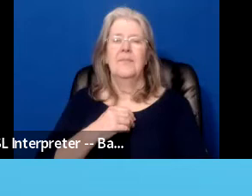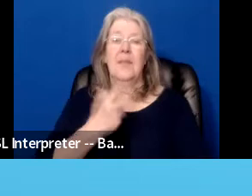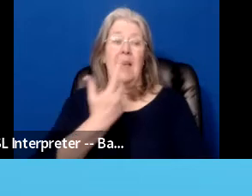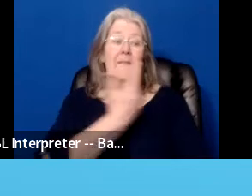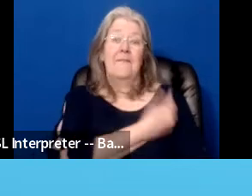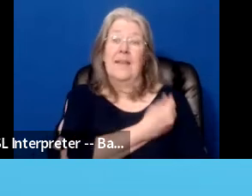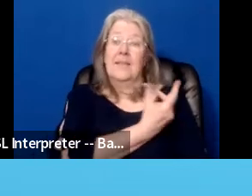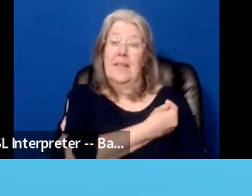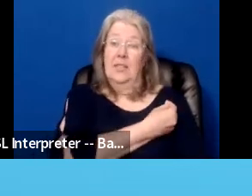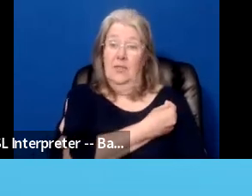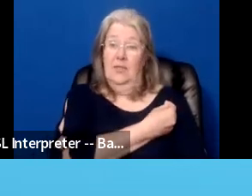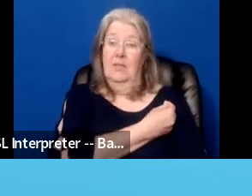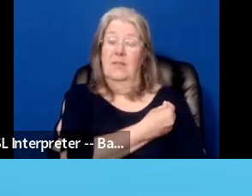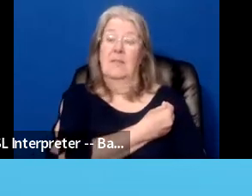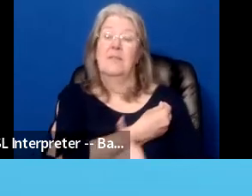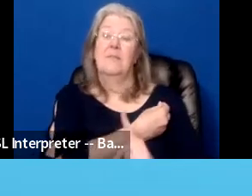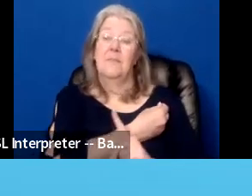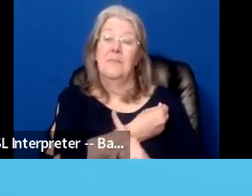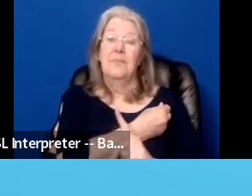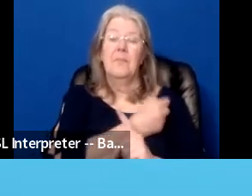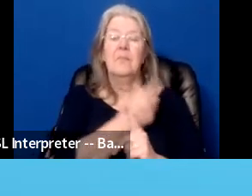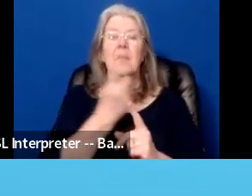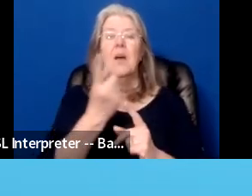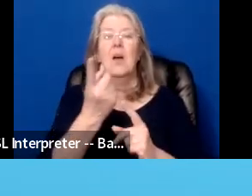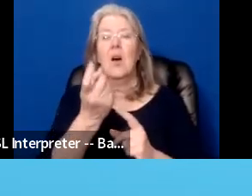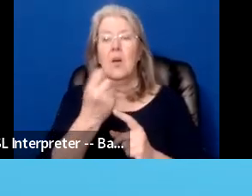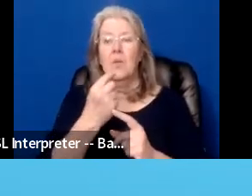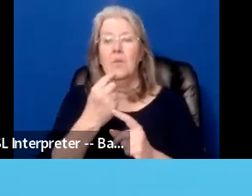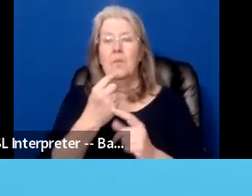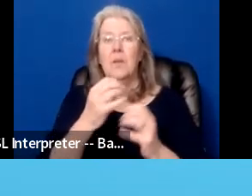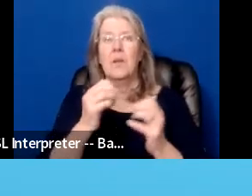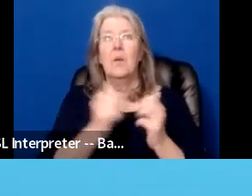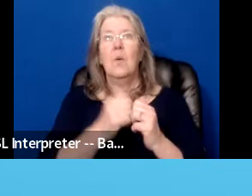vaccination, vaccination here's a question we receive what the understanding that natural